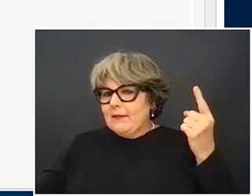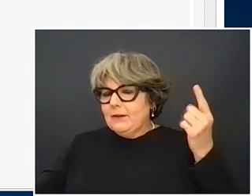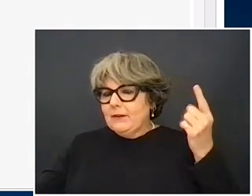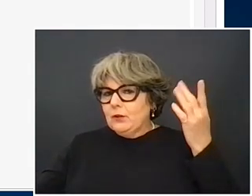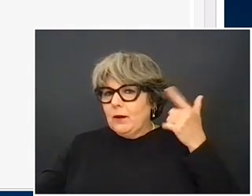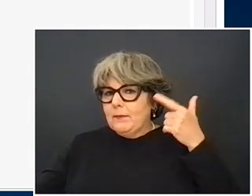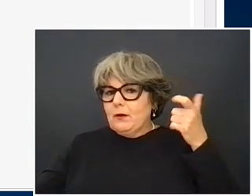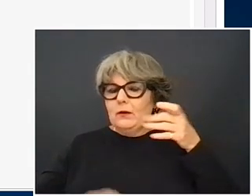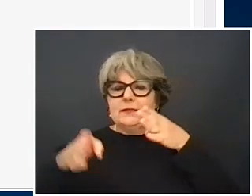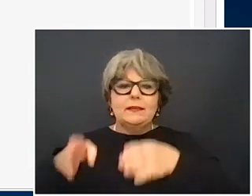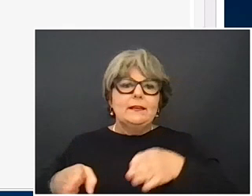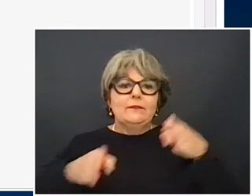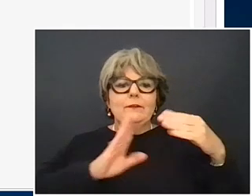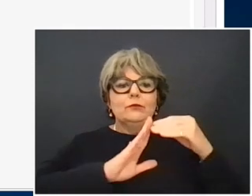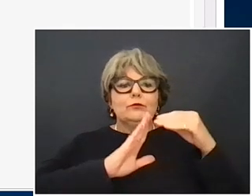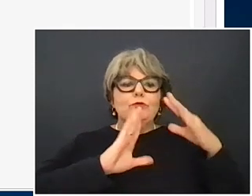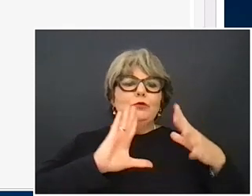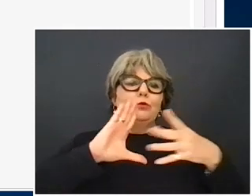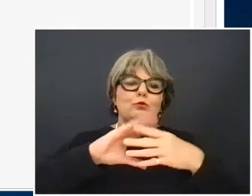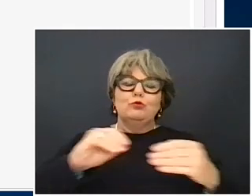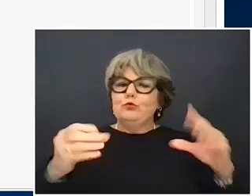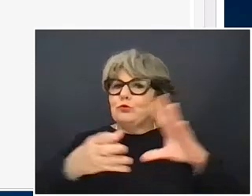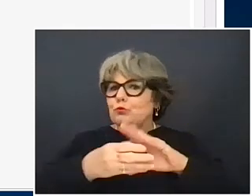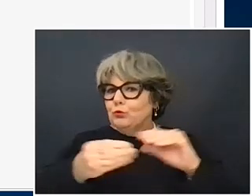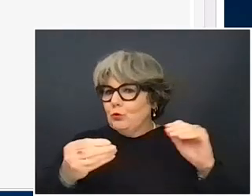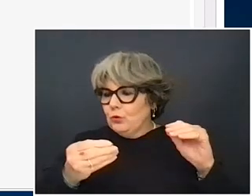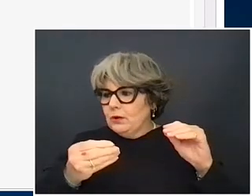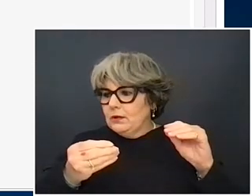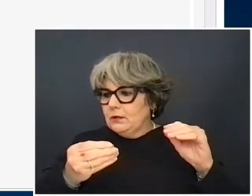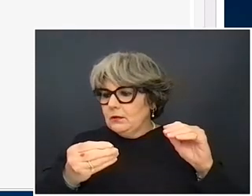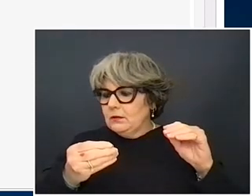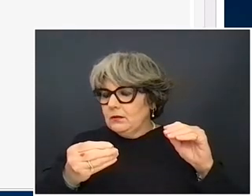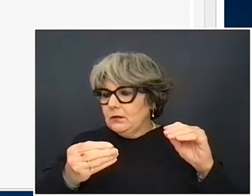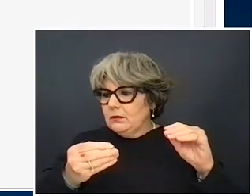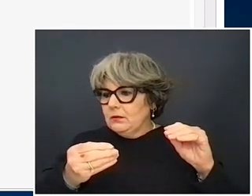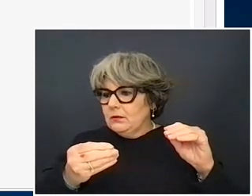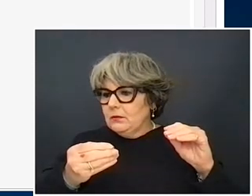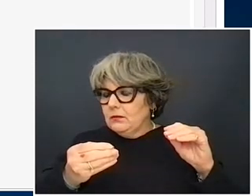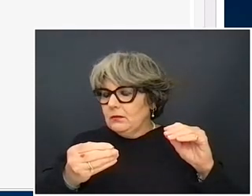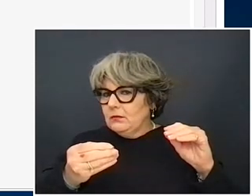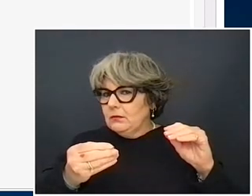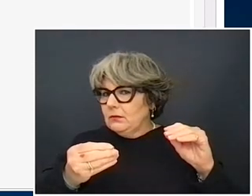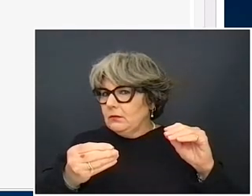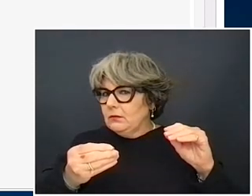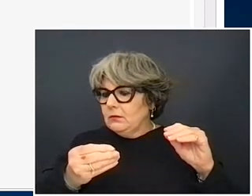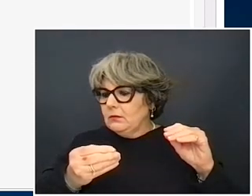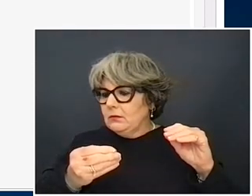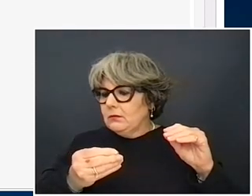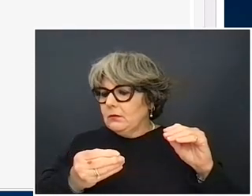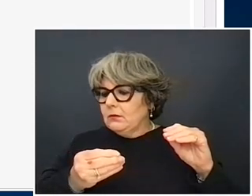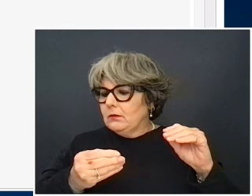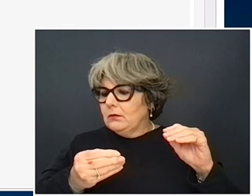student stories on Frontline elsewhere about how they had been abused and